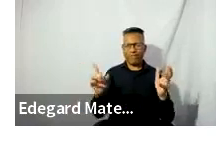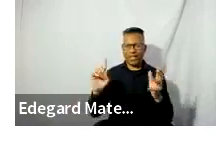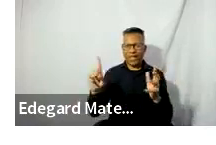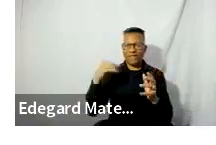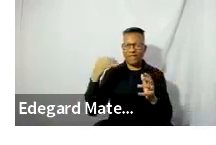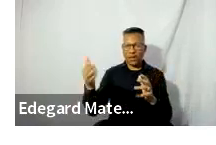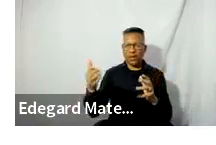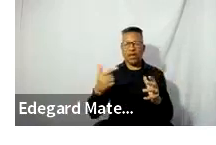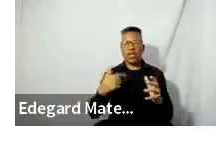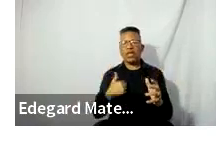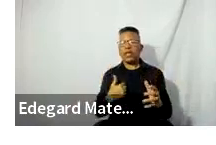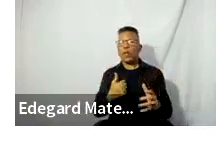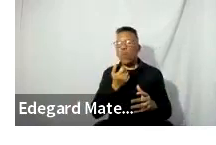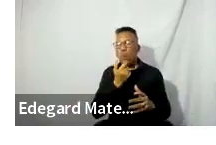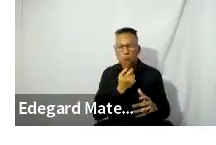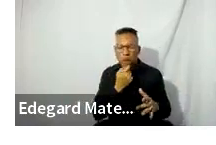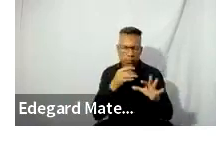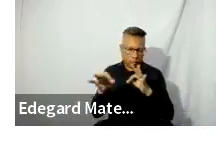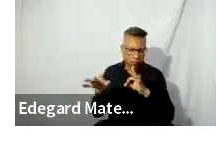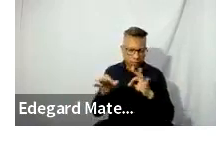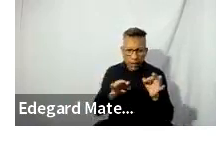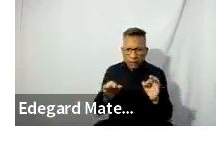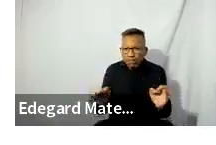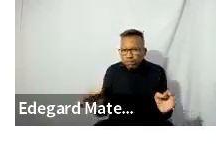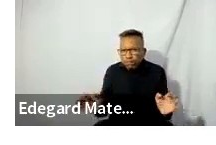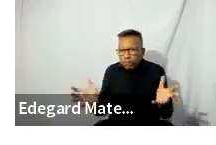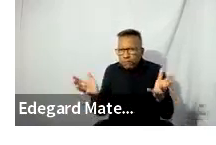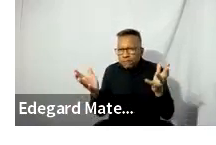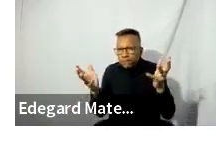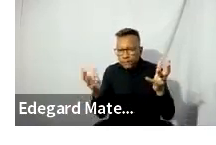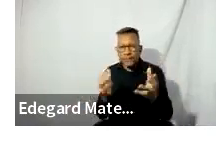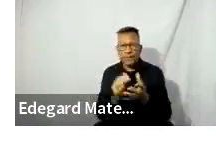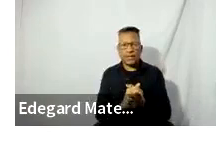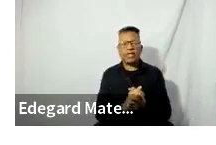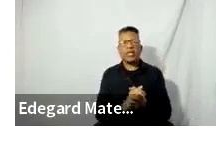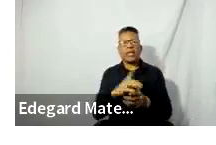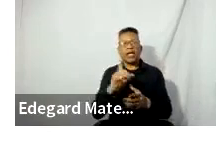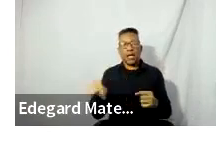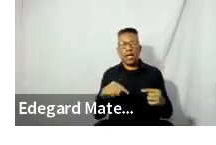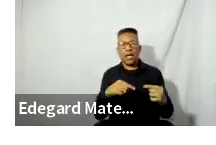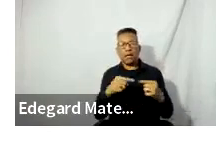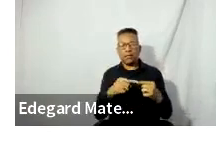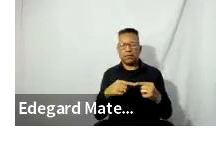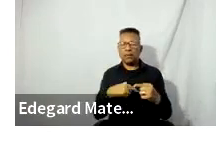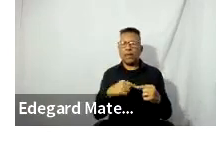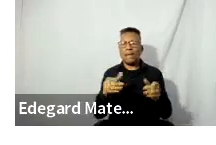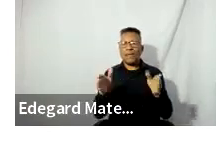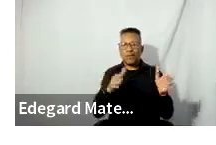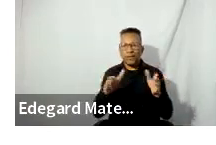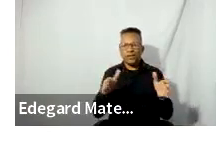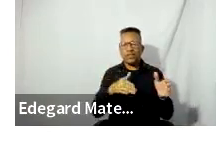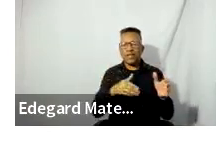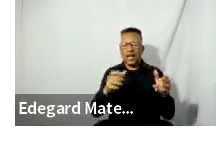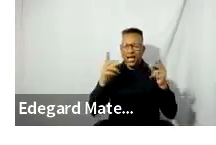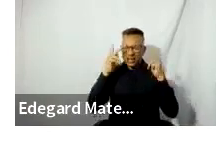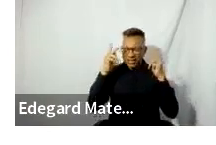that we got. Ski uses Ski uses introduced by Man in to a cycle a cycle situation, where they